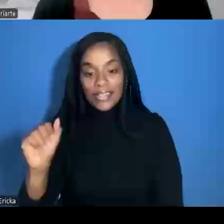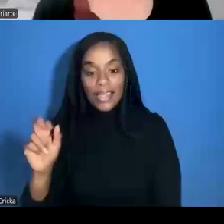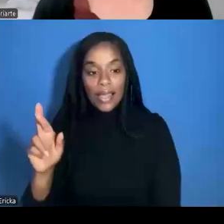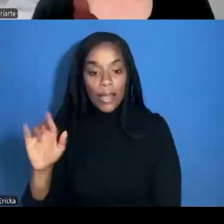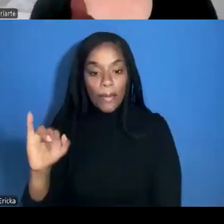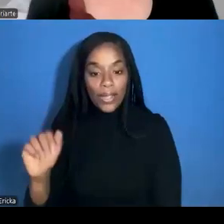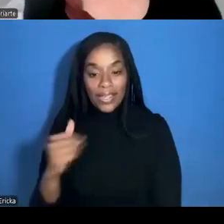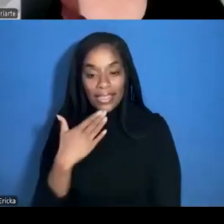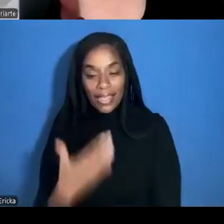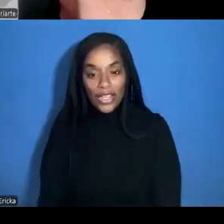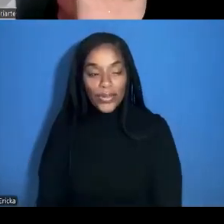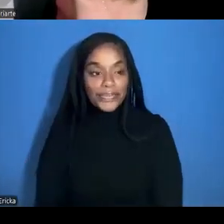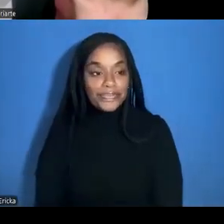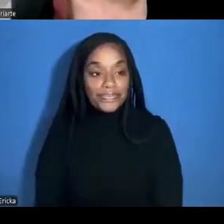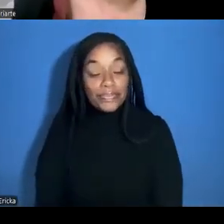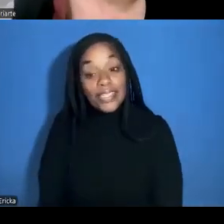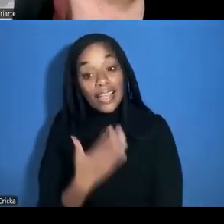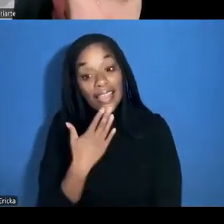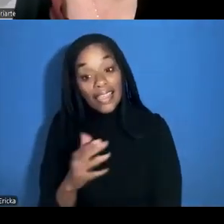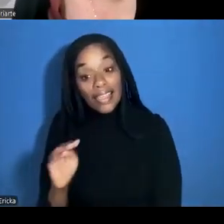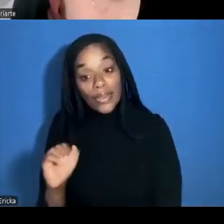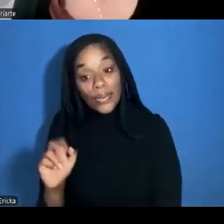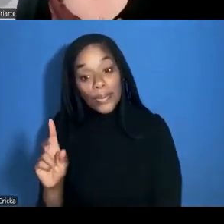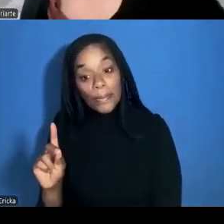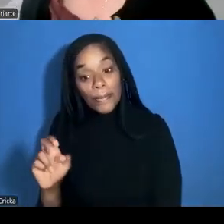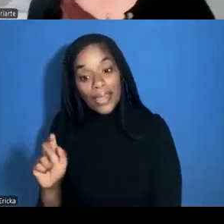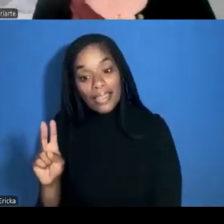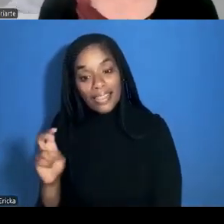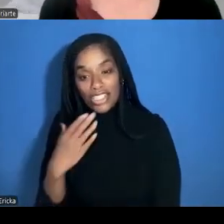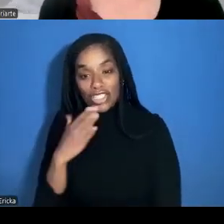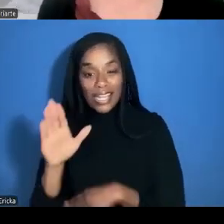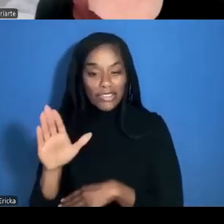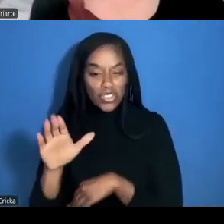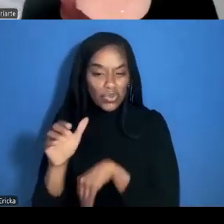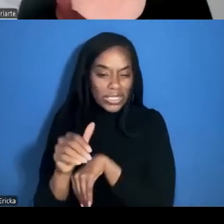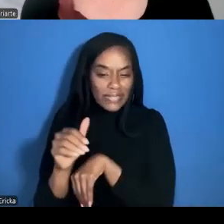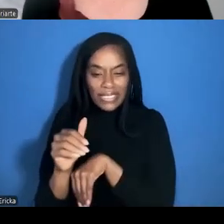Thank you Madeleine. So good afternoon everyone. Afternoon, evening.